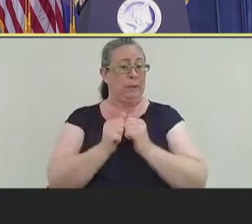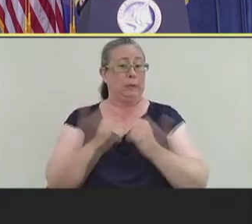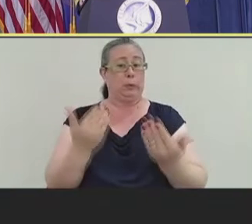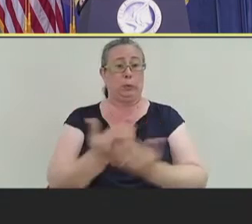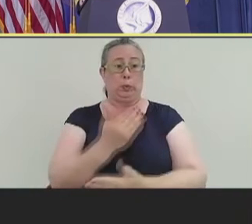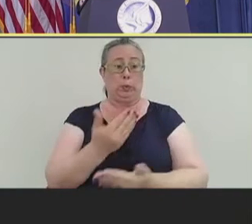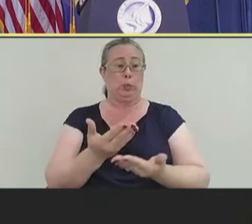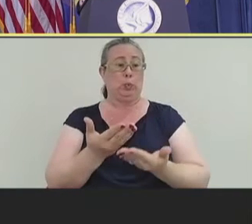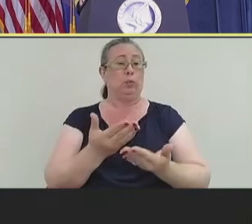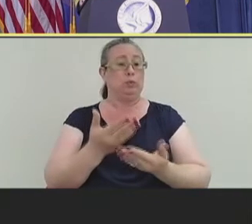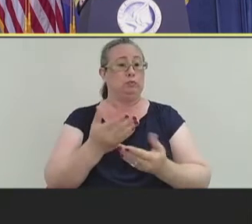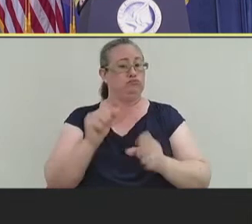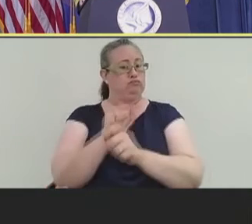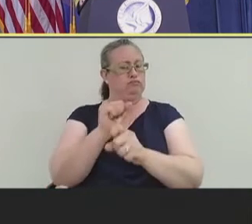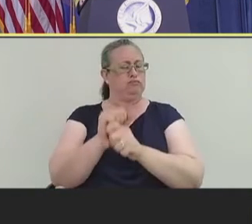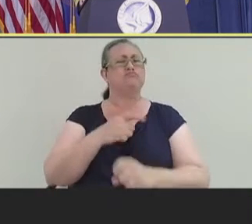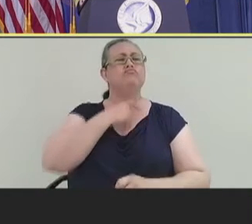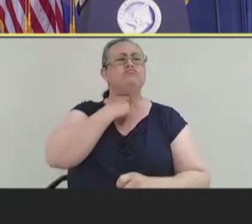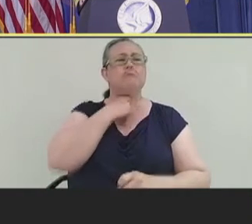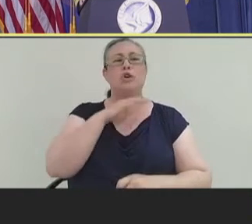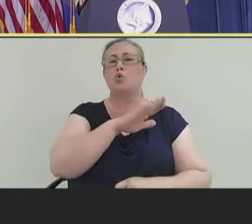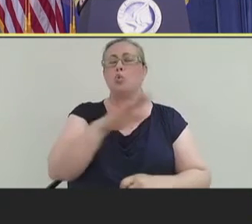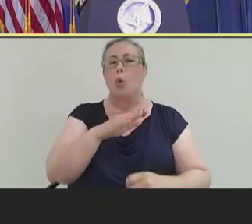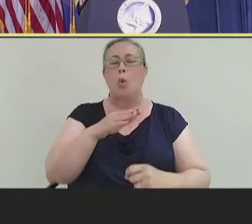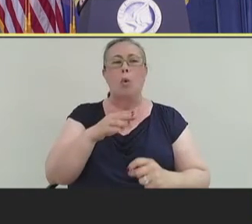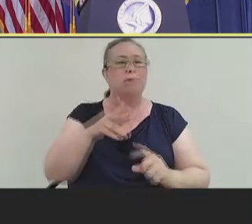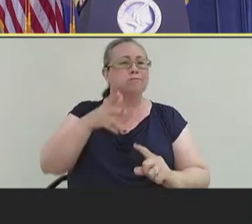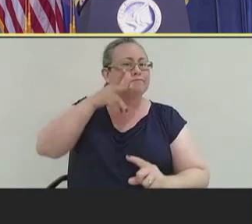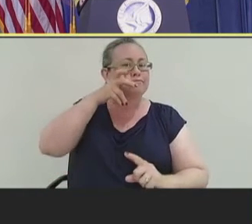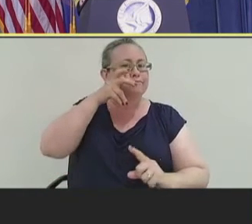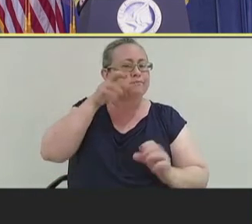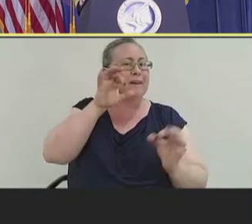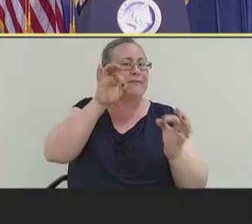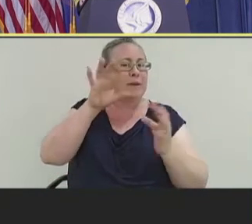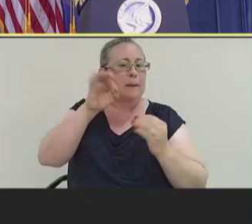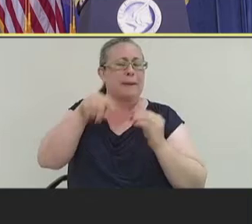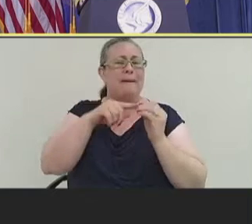your insights on ways we can continue to make significant progress against